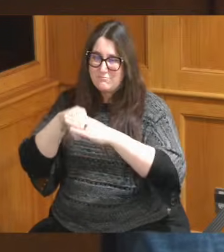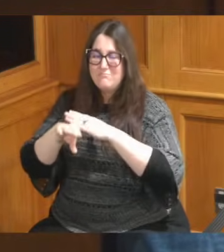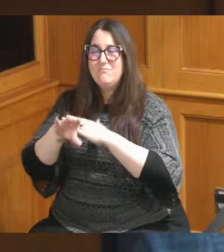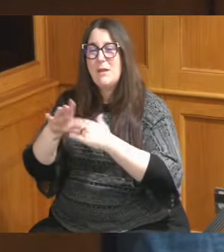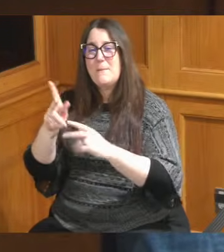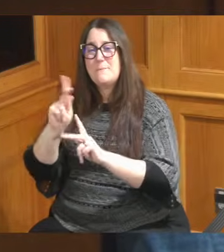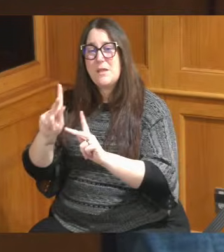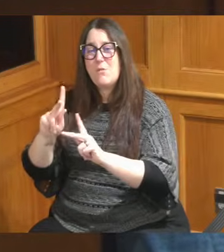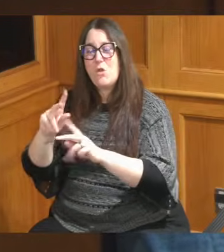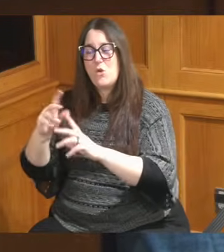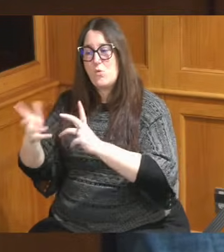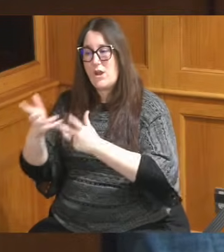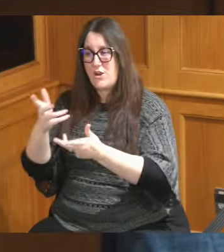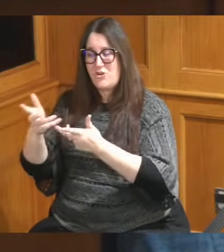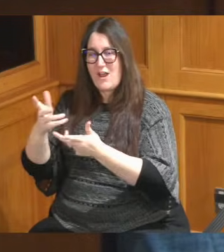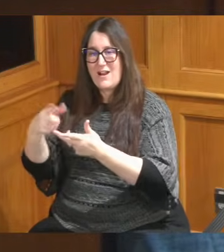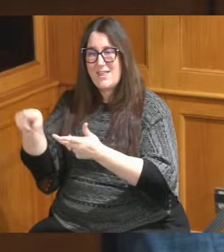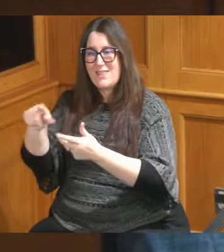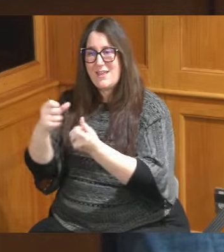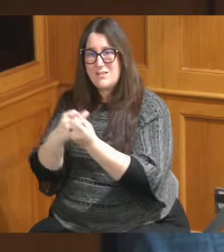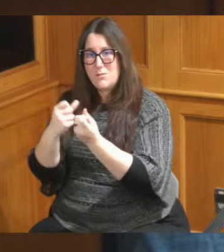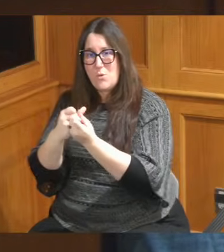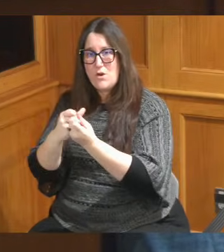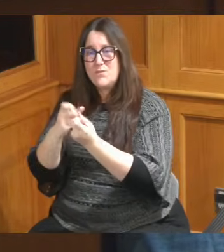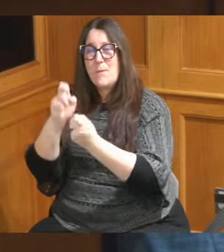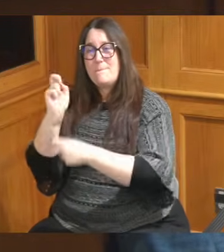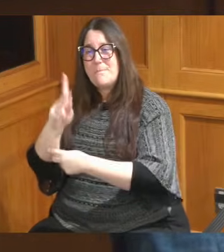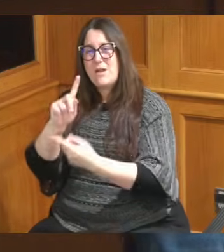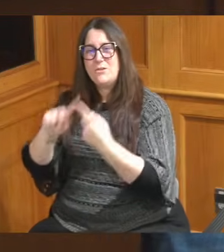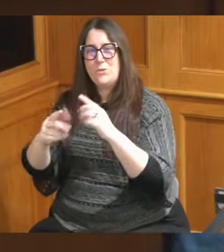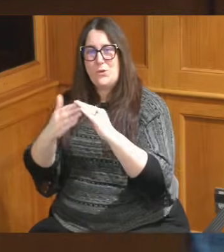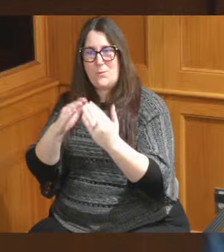have the supports they need when they go back out into the community because they're going back out